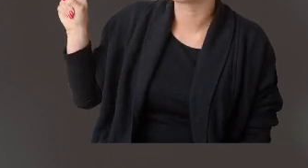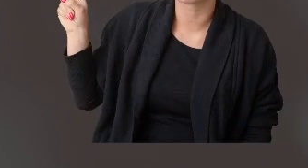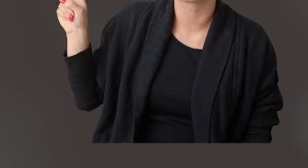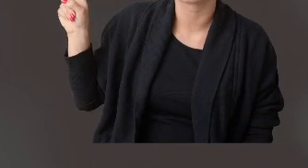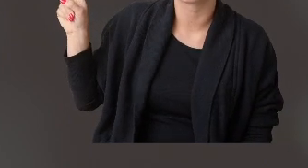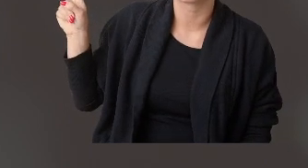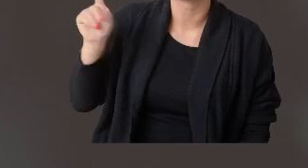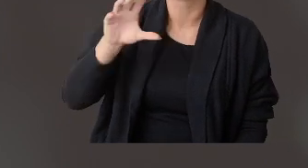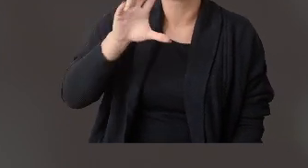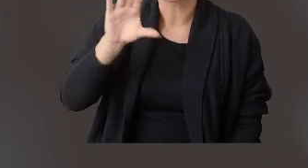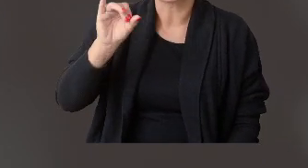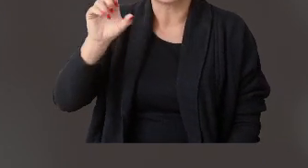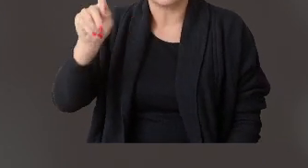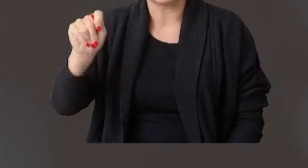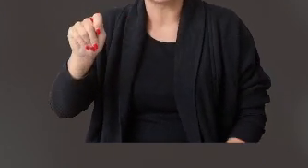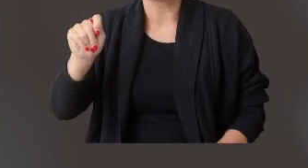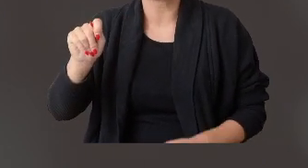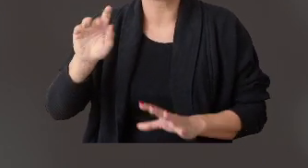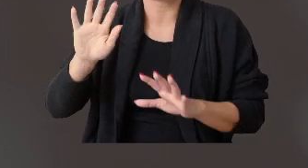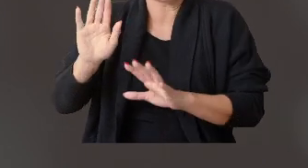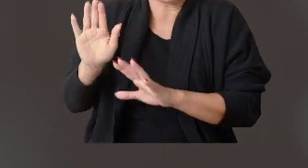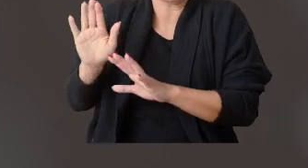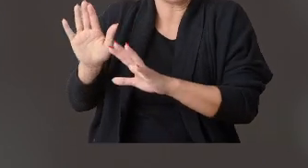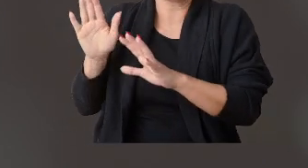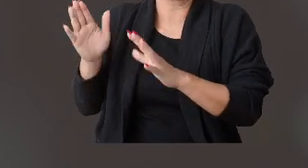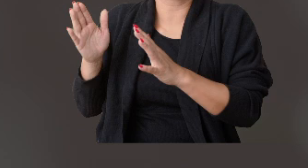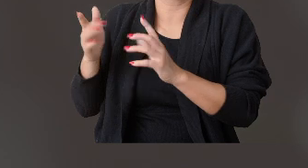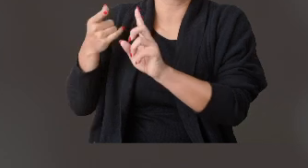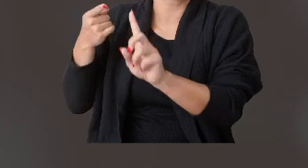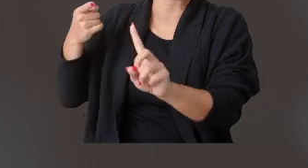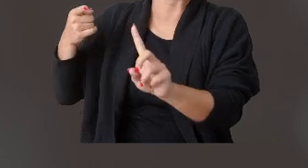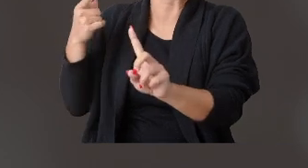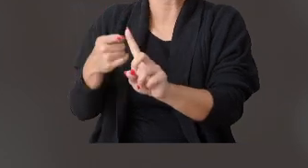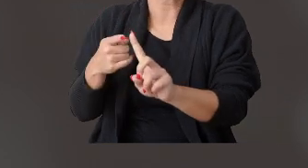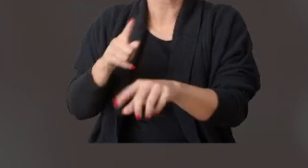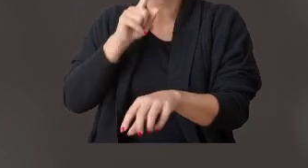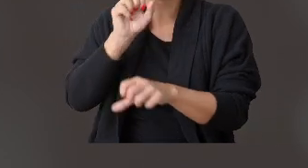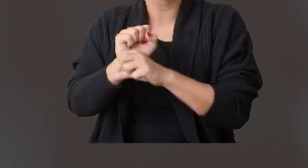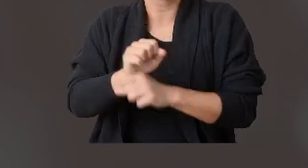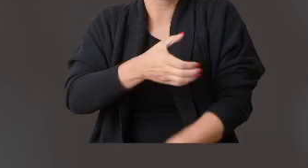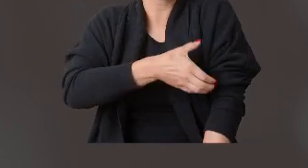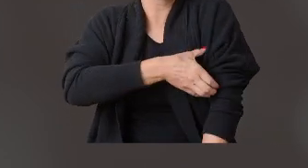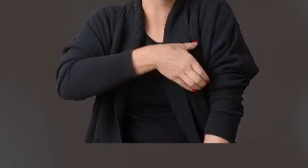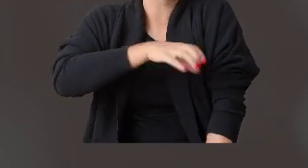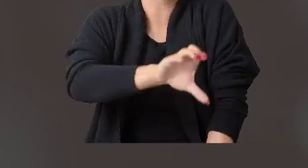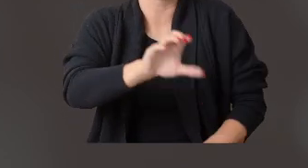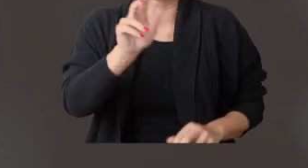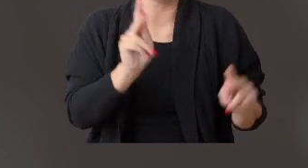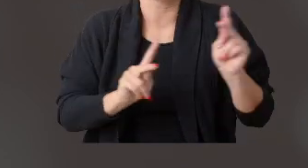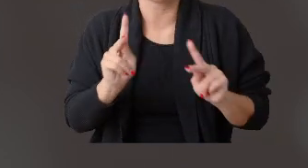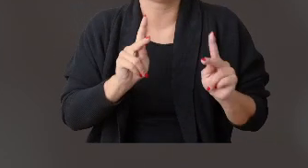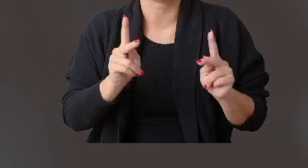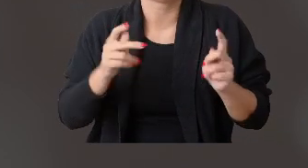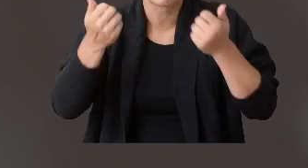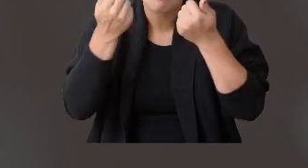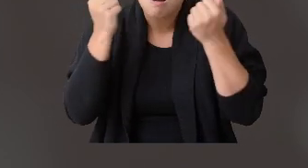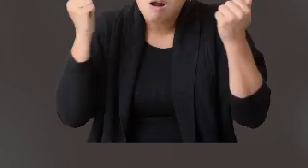If we look at Copilot and the nature of Copilot, Copilot is empowering people, all people,